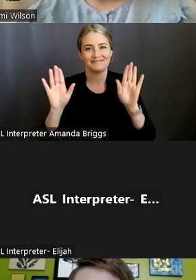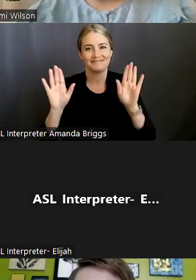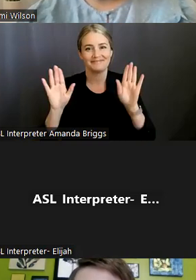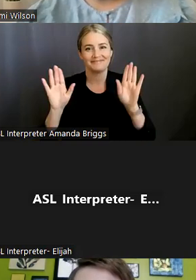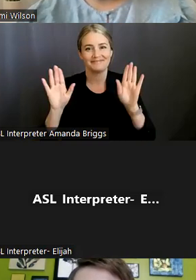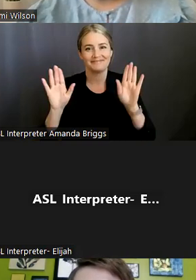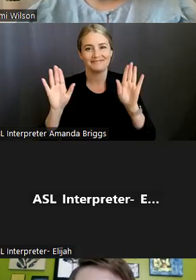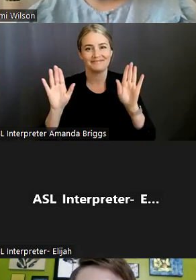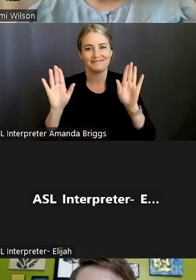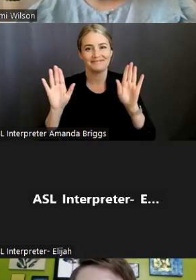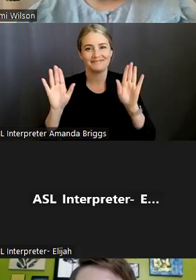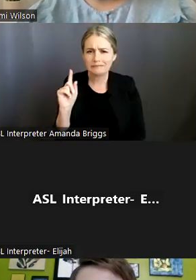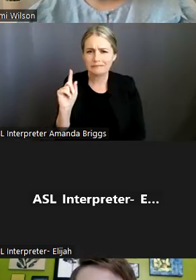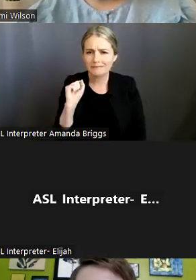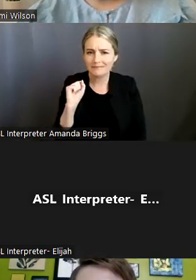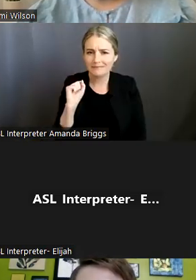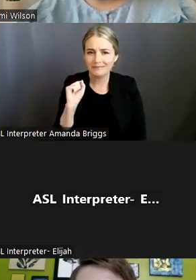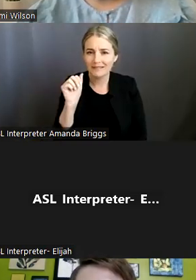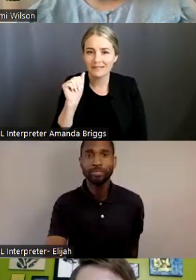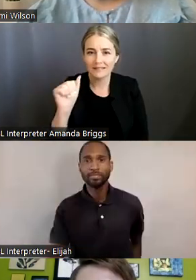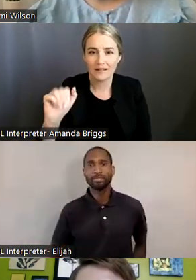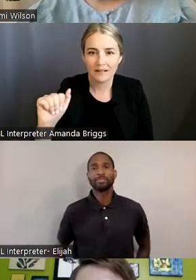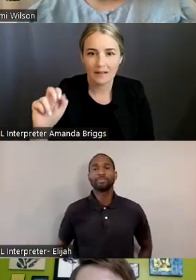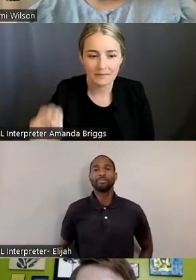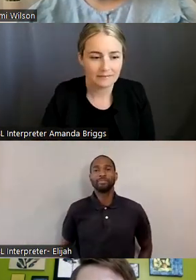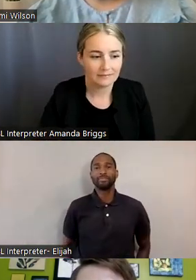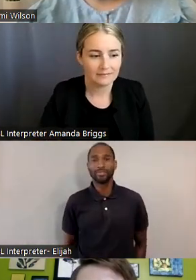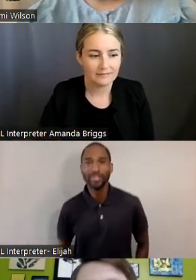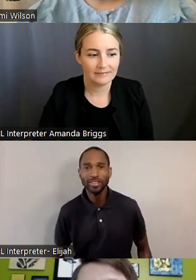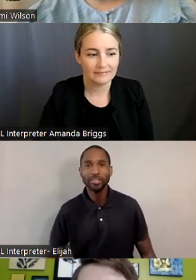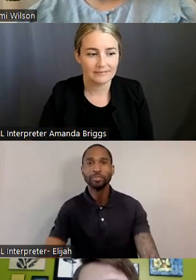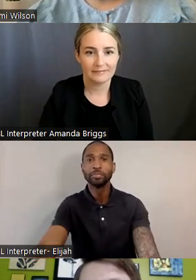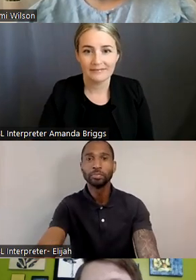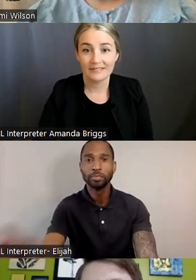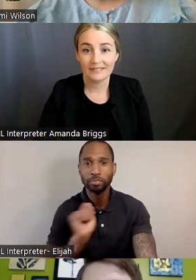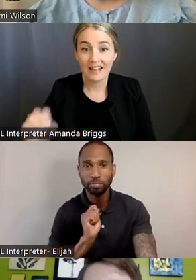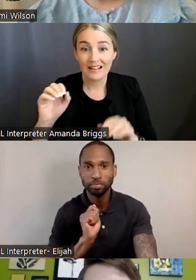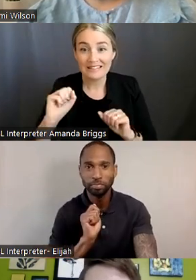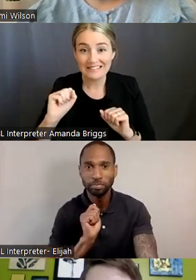you frozen? I'm not sure, oh I see you now.